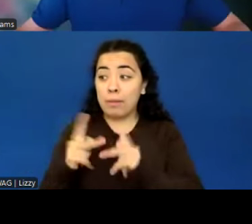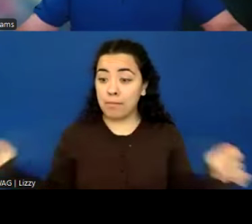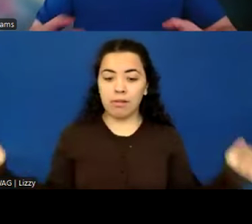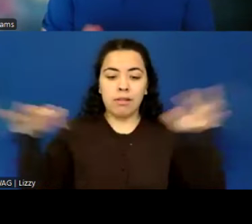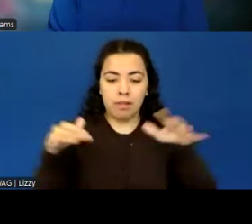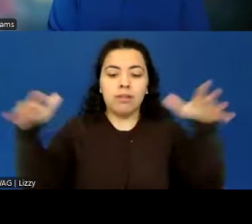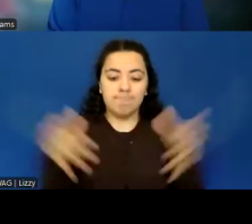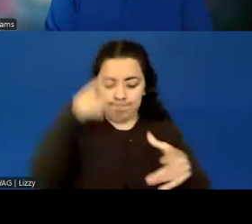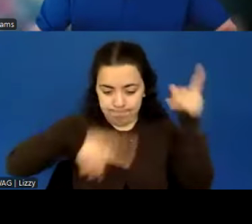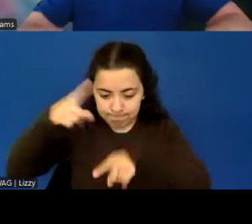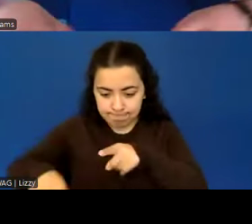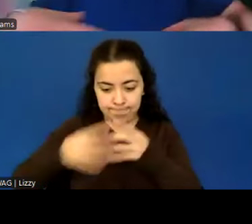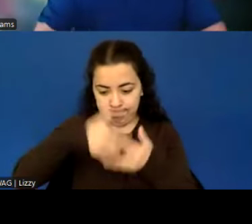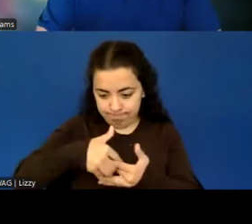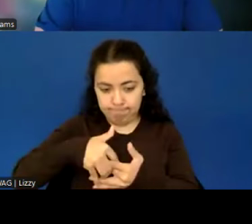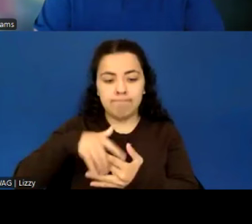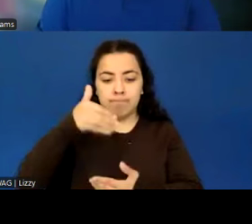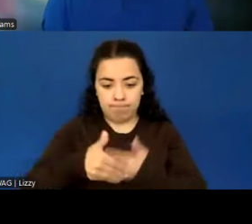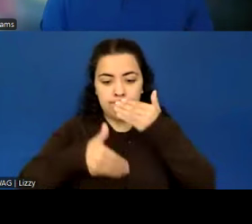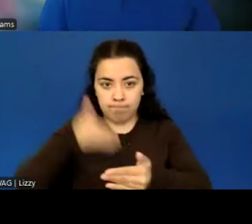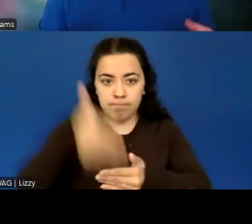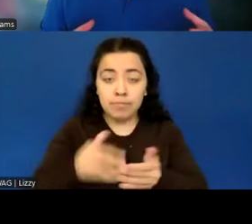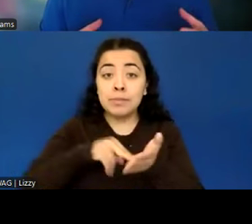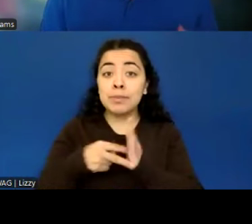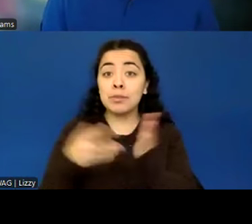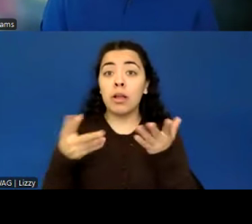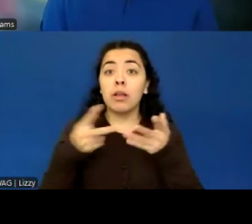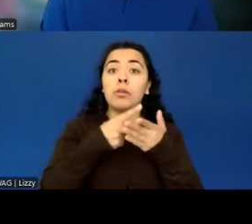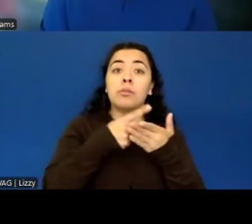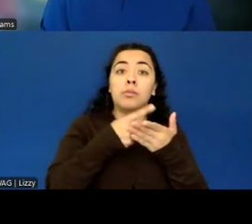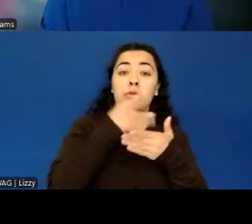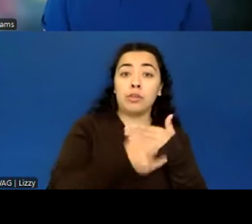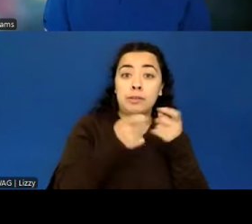this is where the project manager who pulls all of these elements together, could really be helpful.